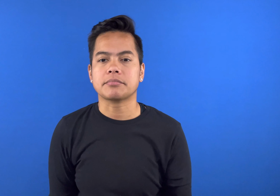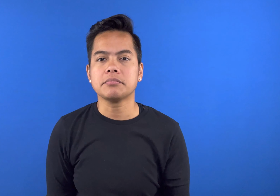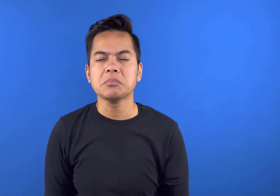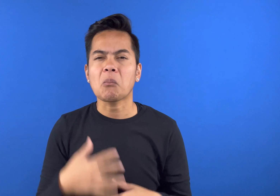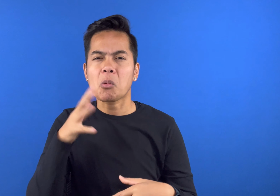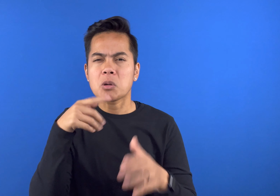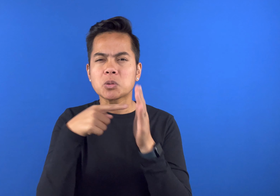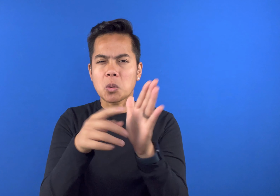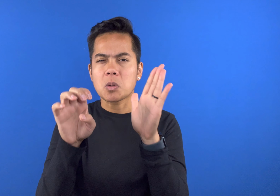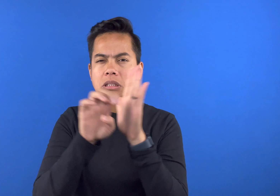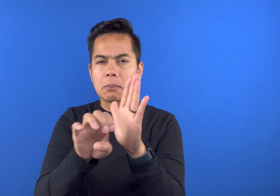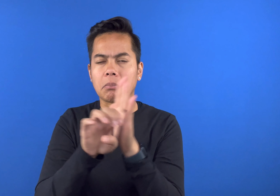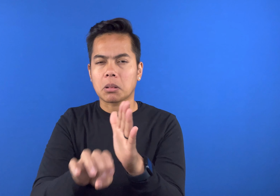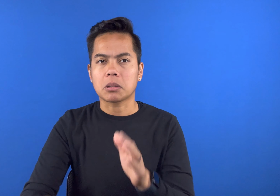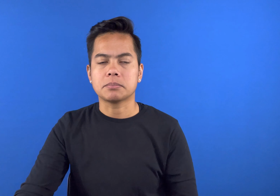Here is an example.